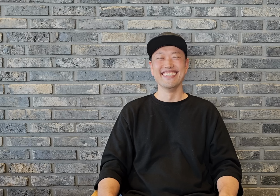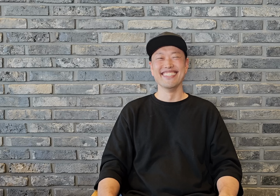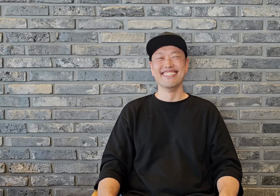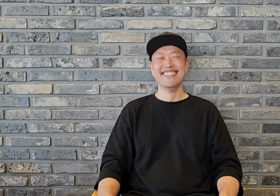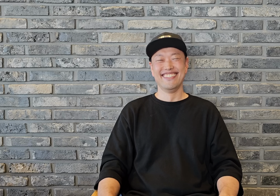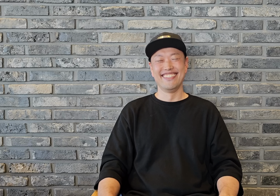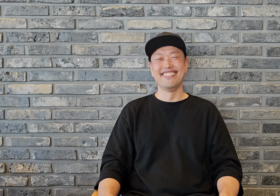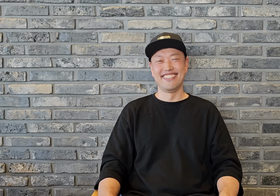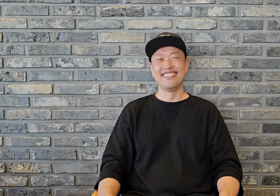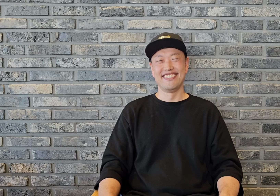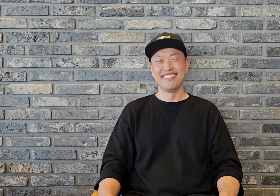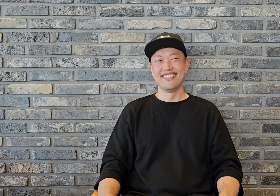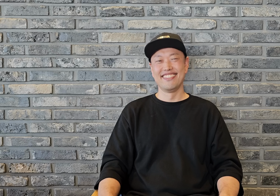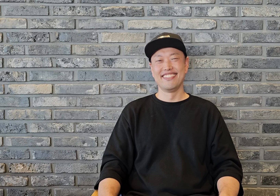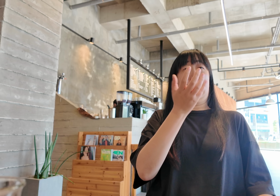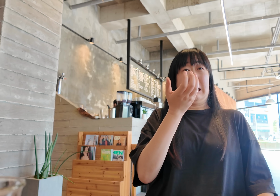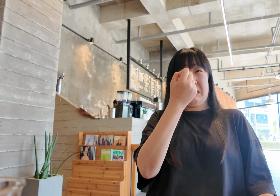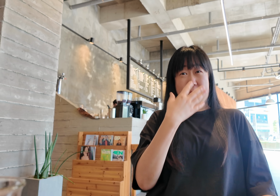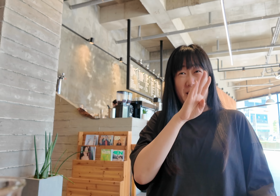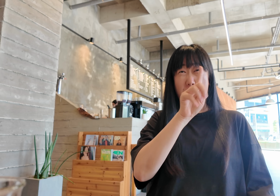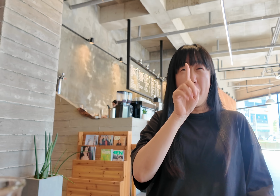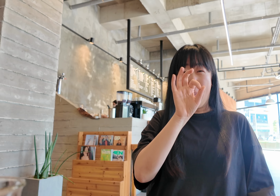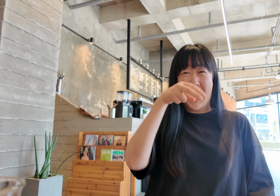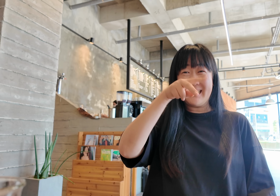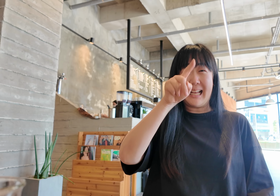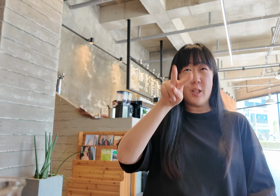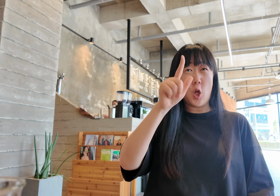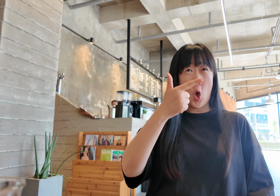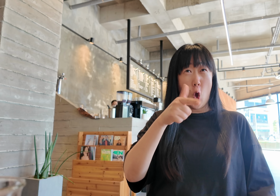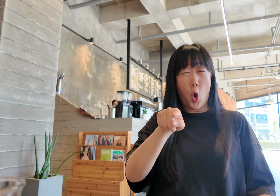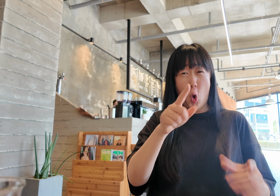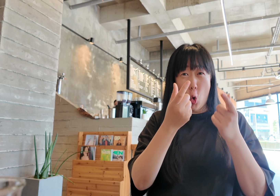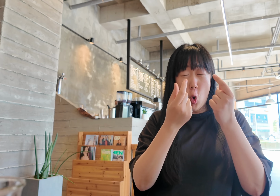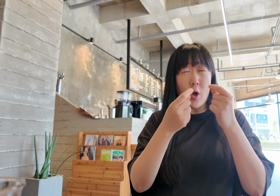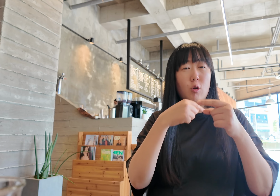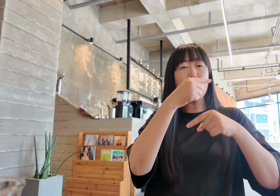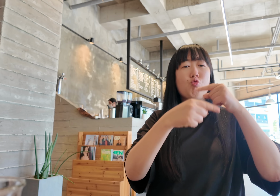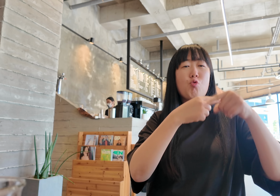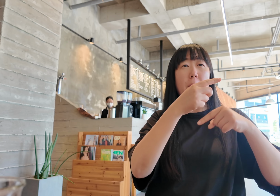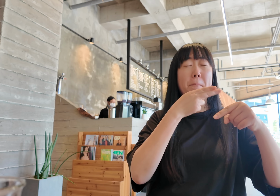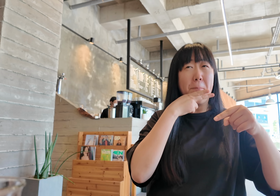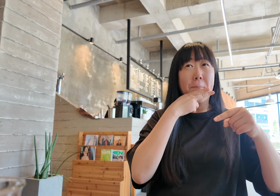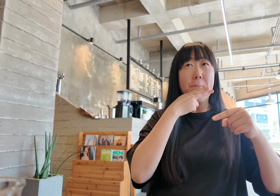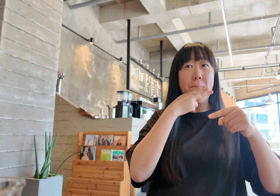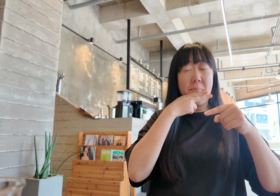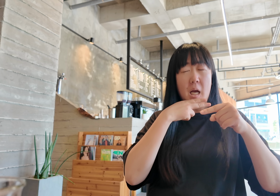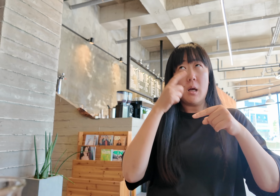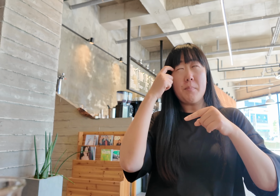Haha, fighting! You studied and created